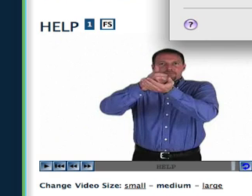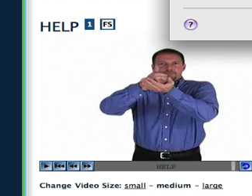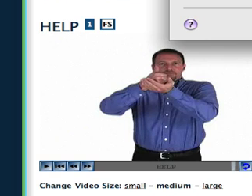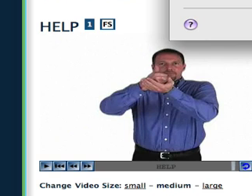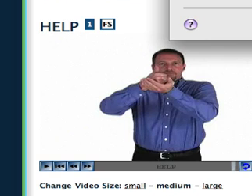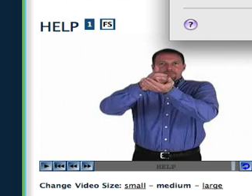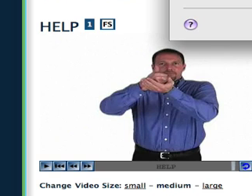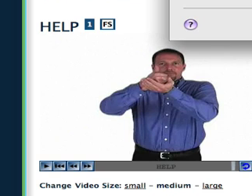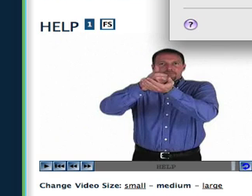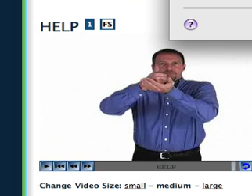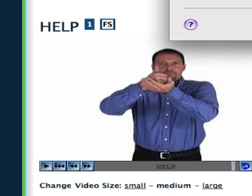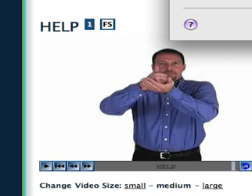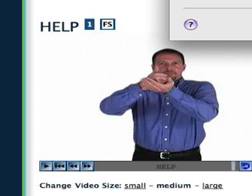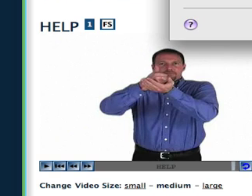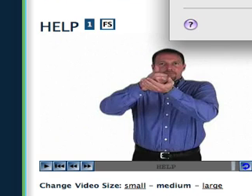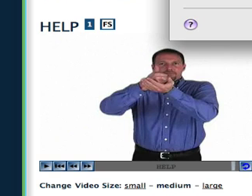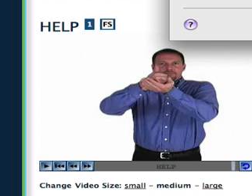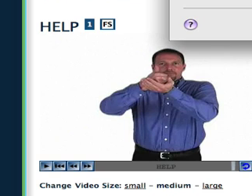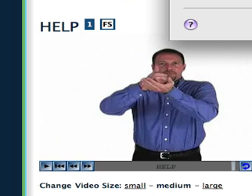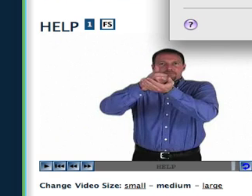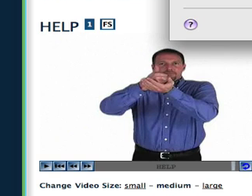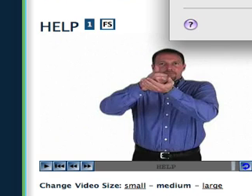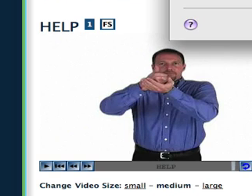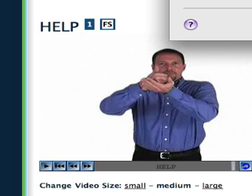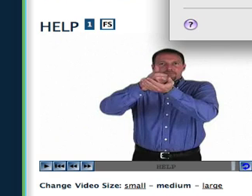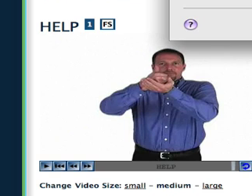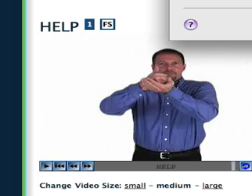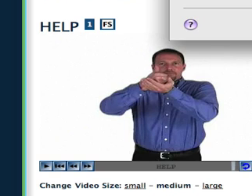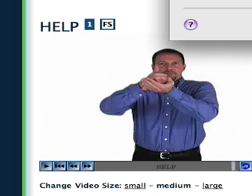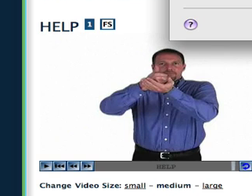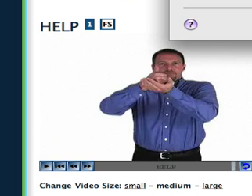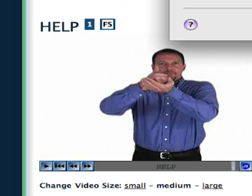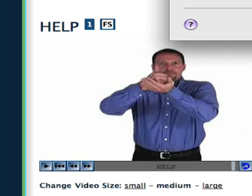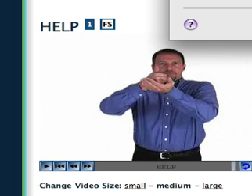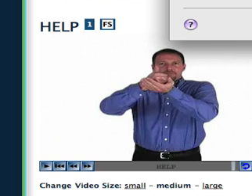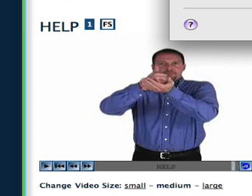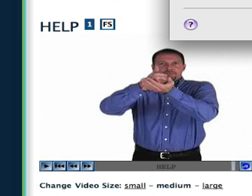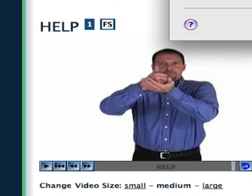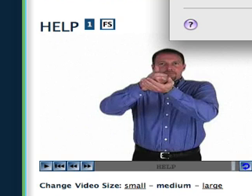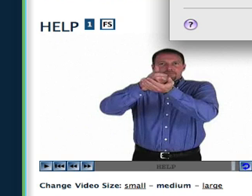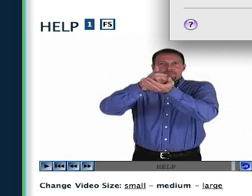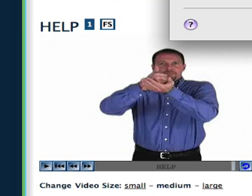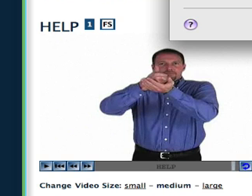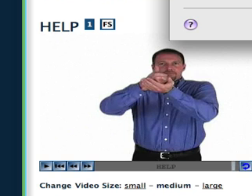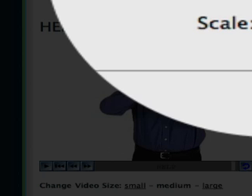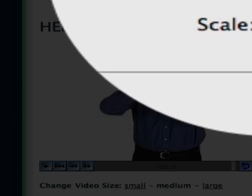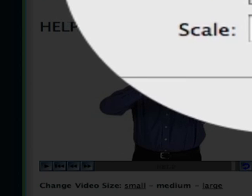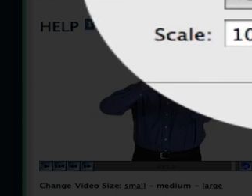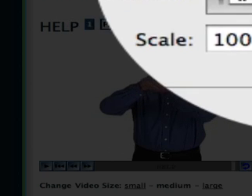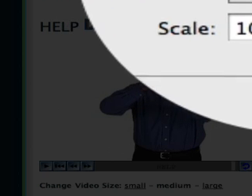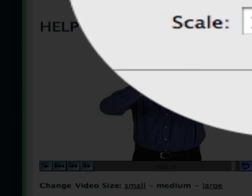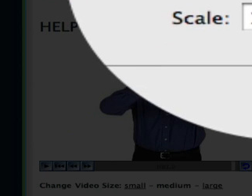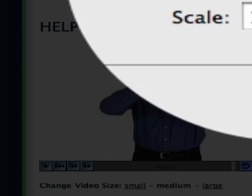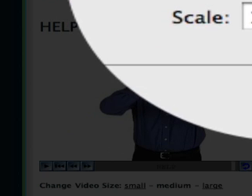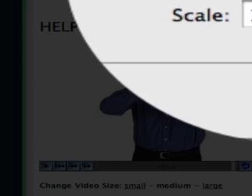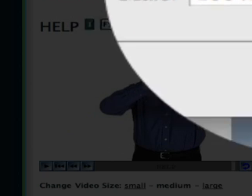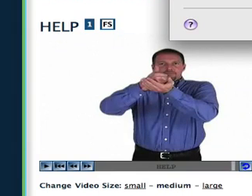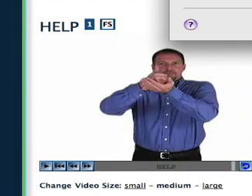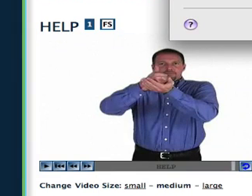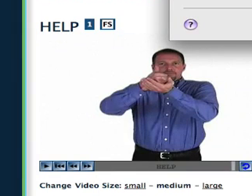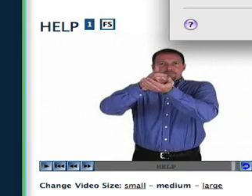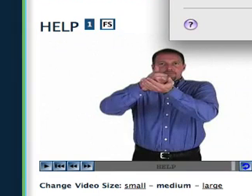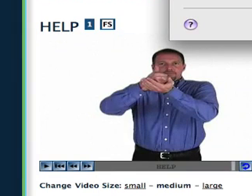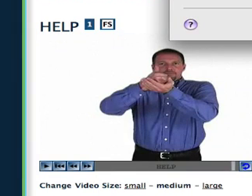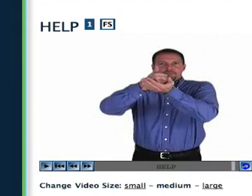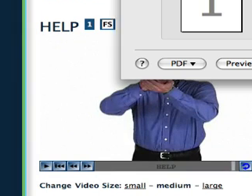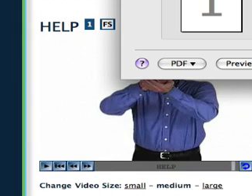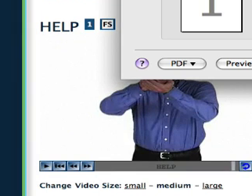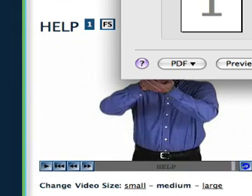What it does now is bring up the standard operating system Page Setup options. You can see I am 8.5 by 11 in portrait. I will click OK.